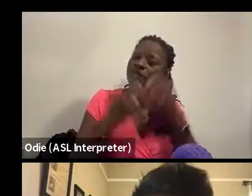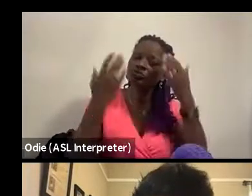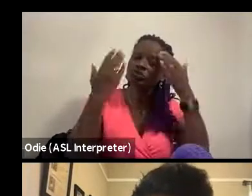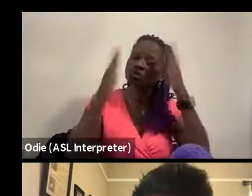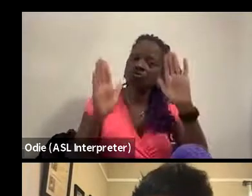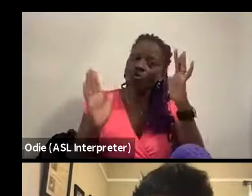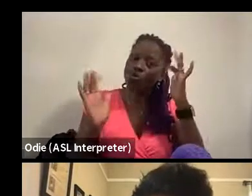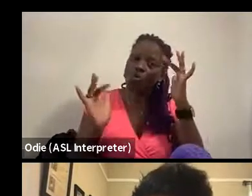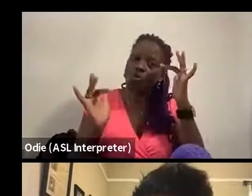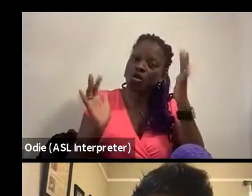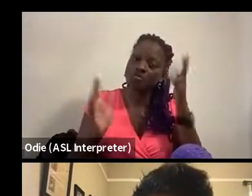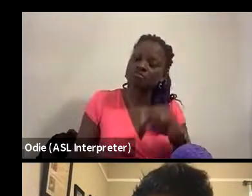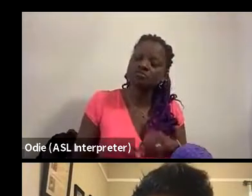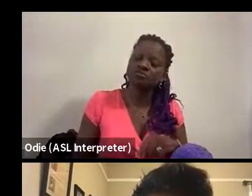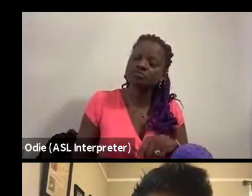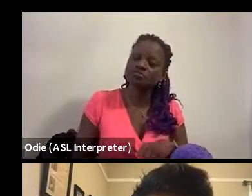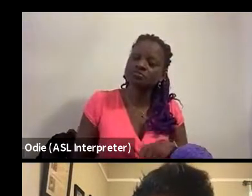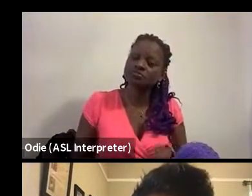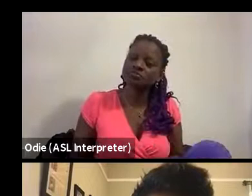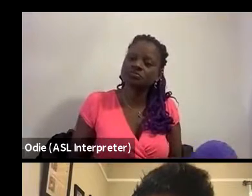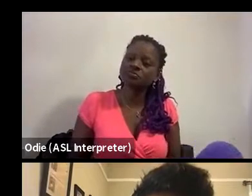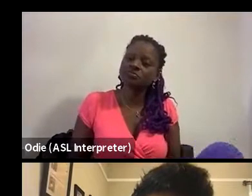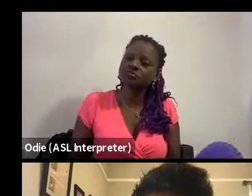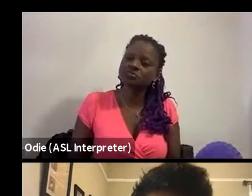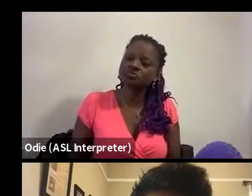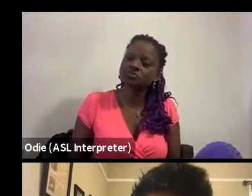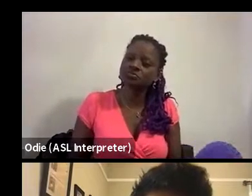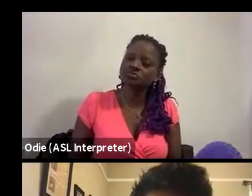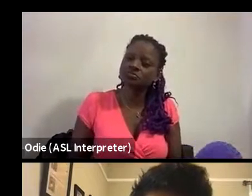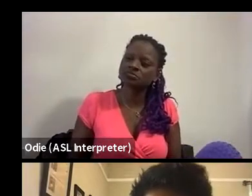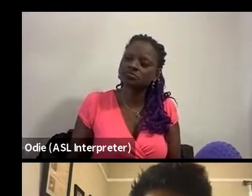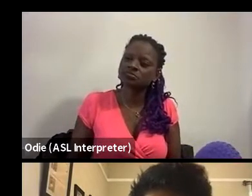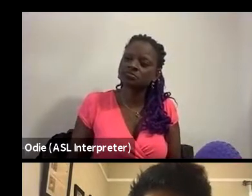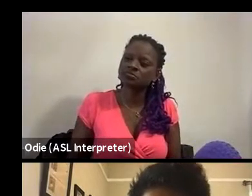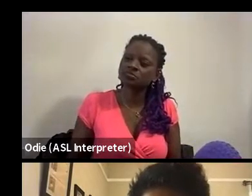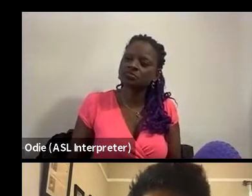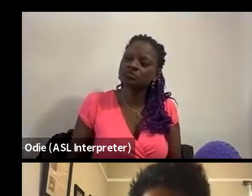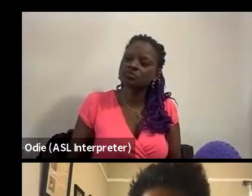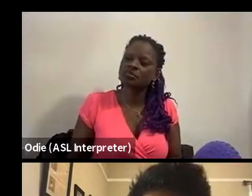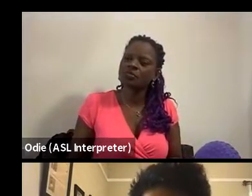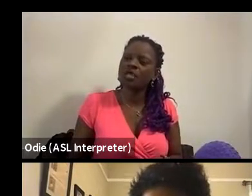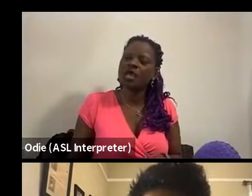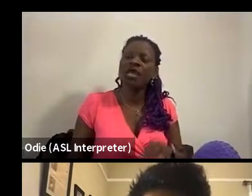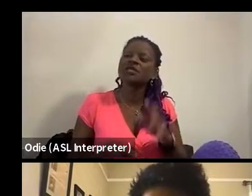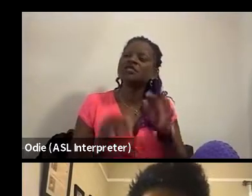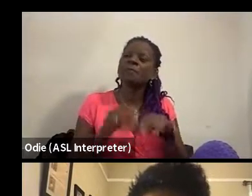And that's why it's it's important that the AKP and the CDC are going to be